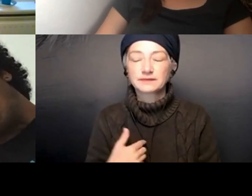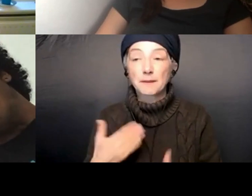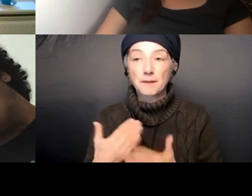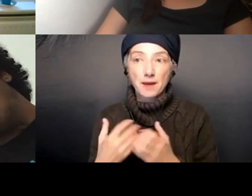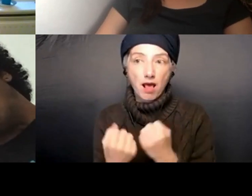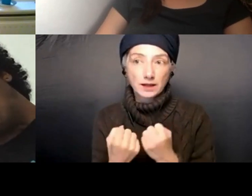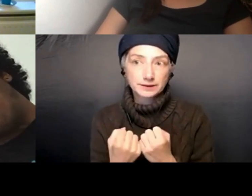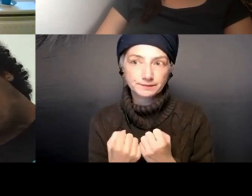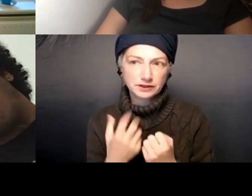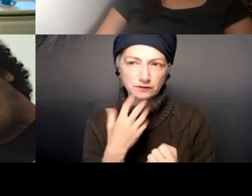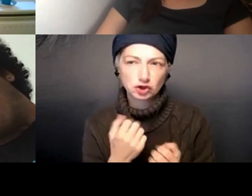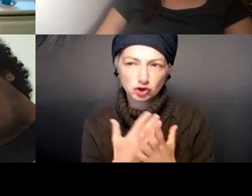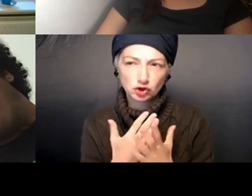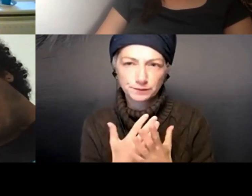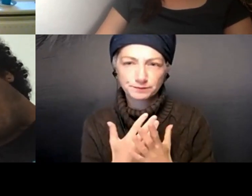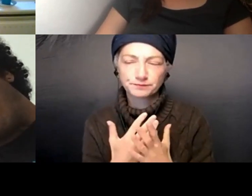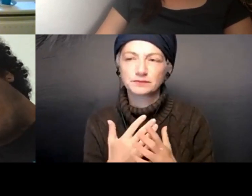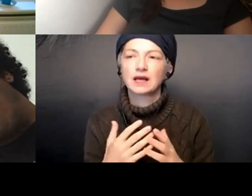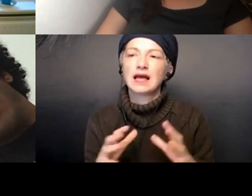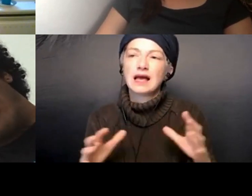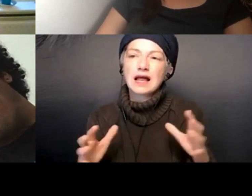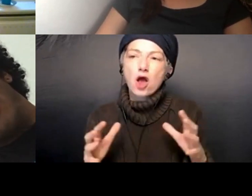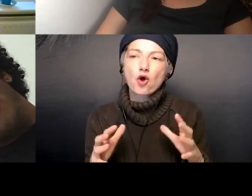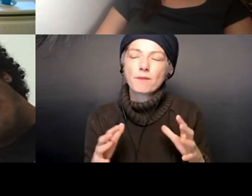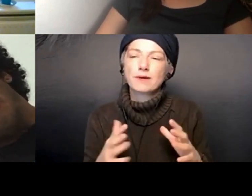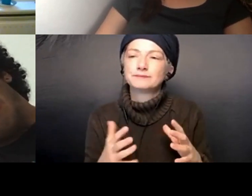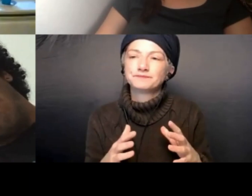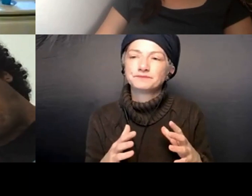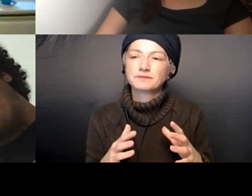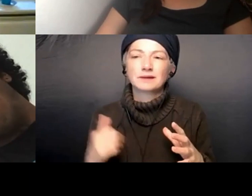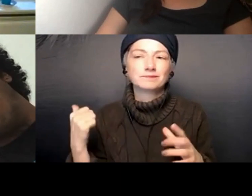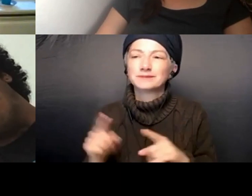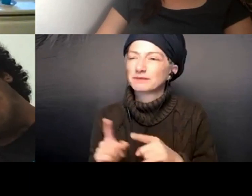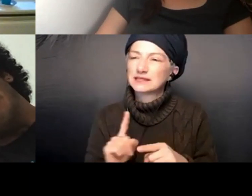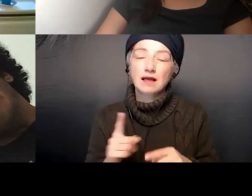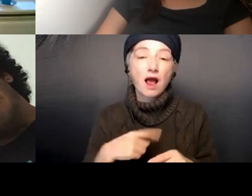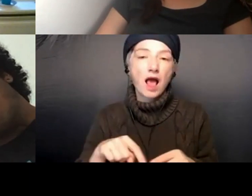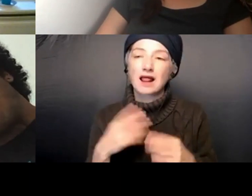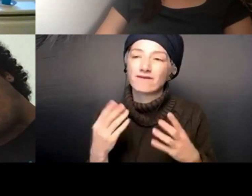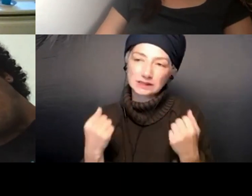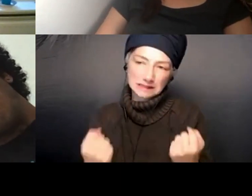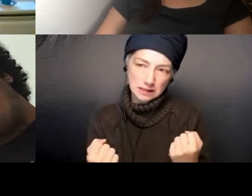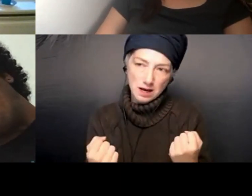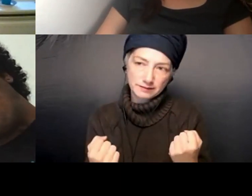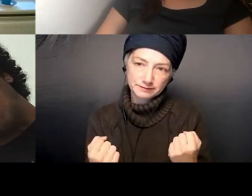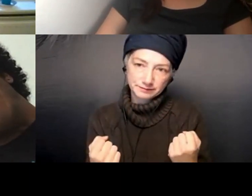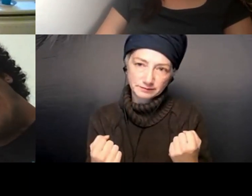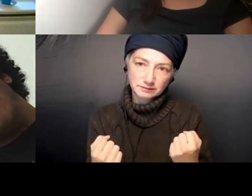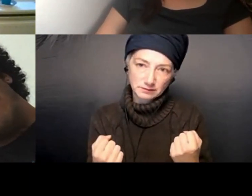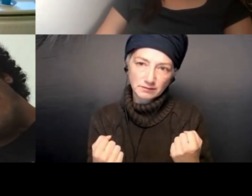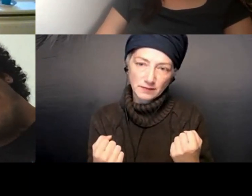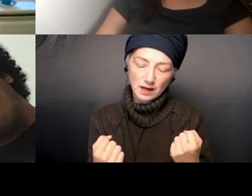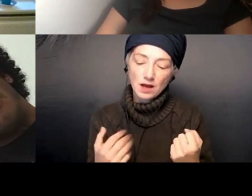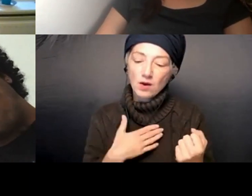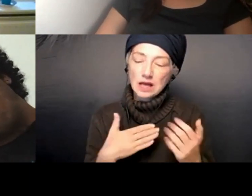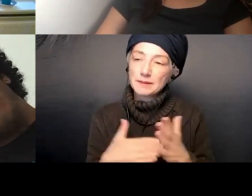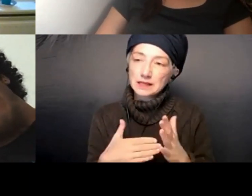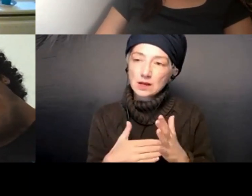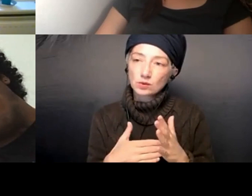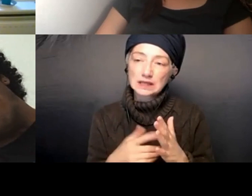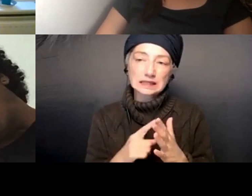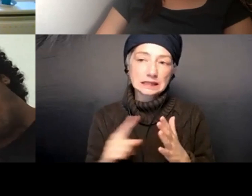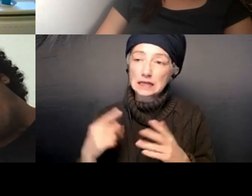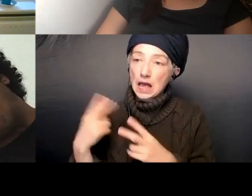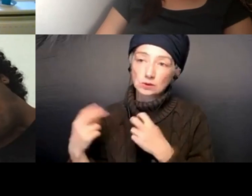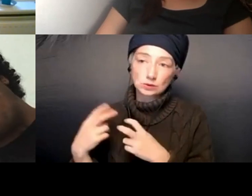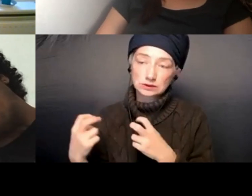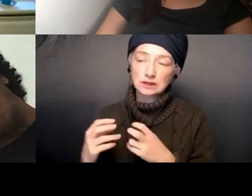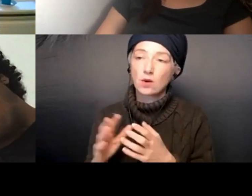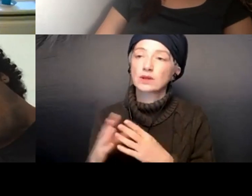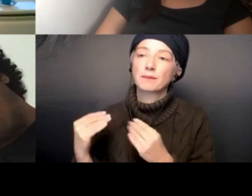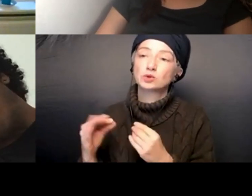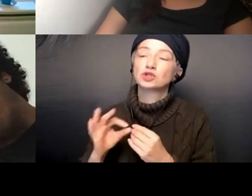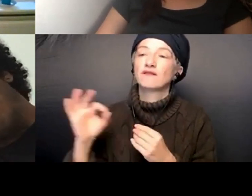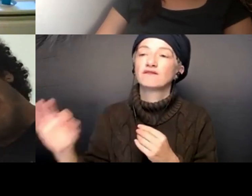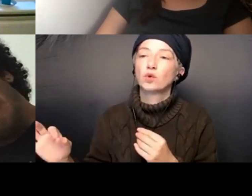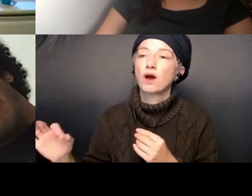where we, where all of us feel safe. Where our disabilities aren't being exploited or used to elicit certain emotions.